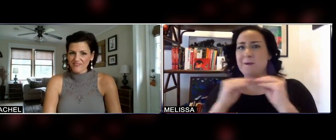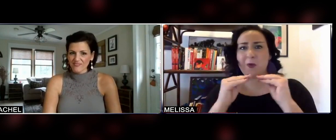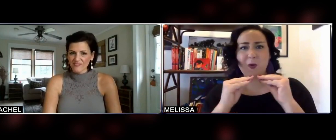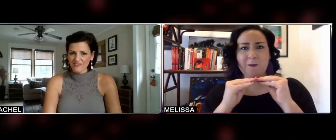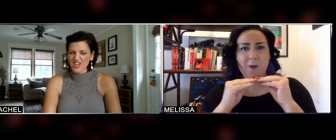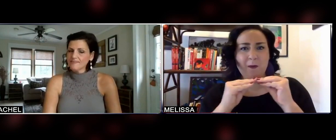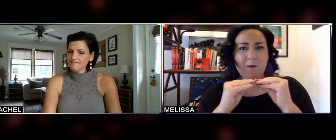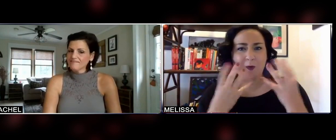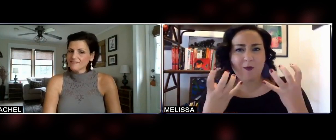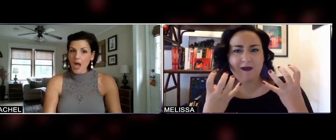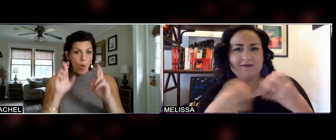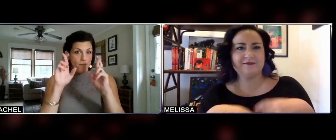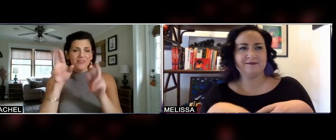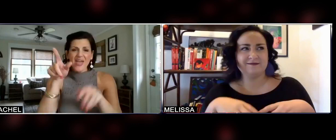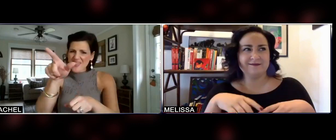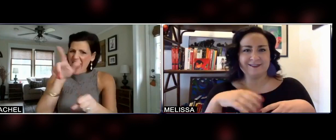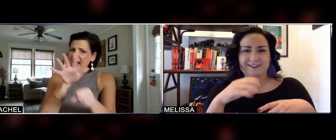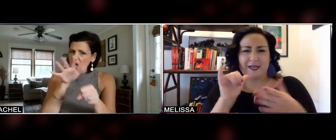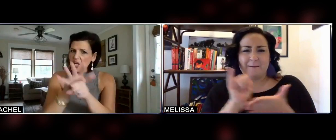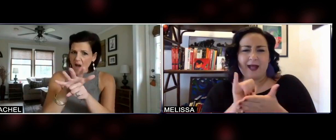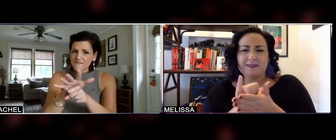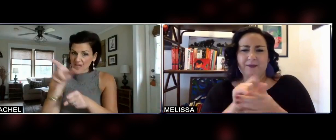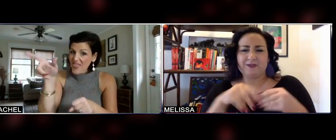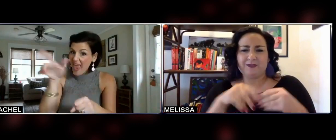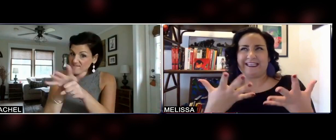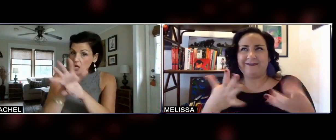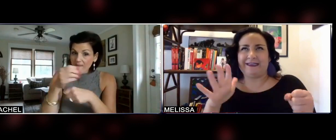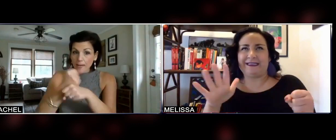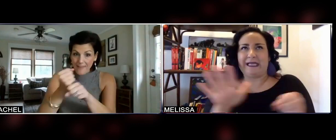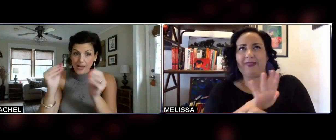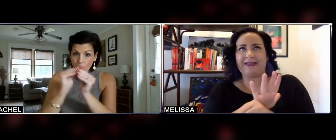watching this show, we wanted more. Yes, they did film enough to make more episodes.